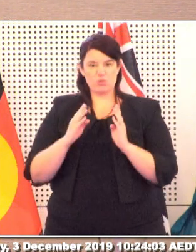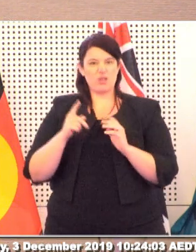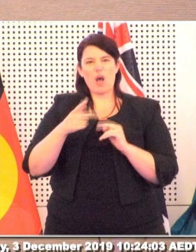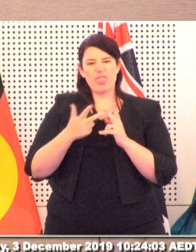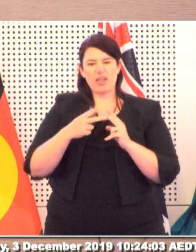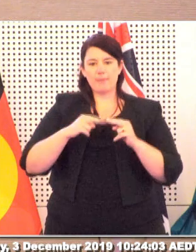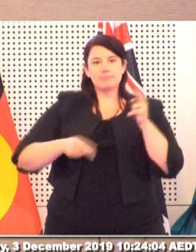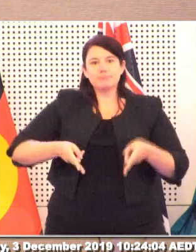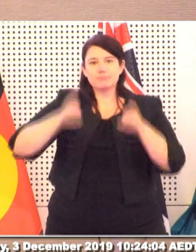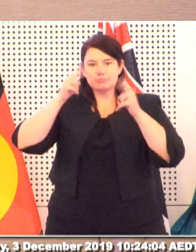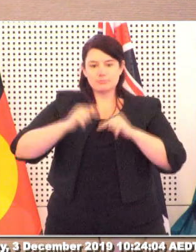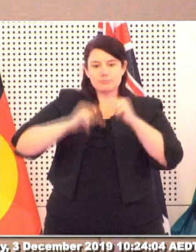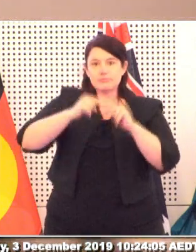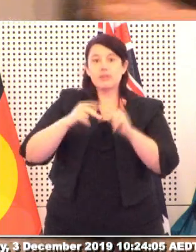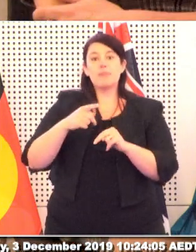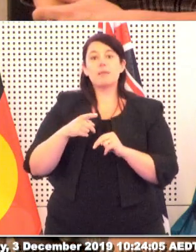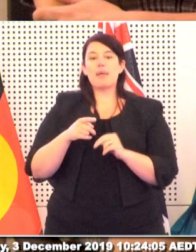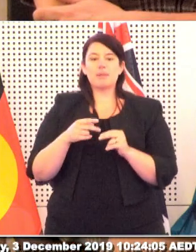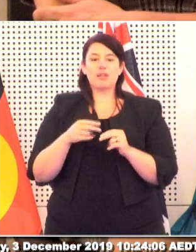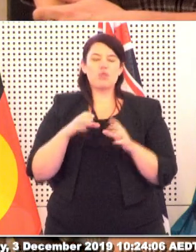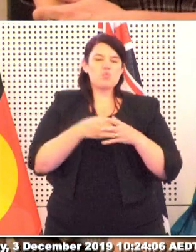In some cases for 10 people rather than – and usually in the group home you’ll have